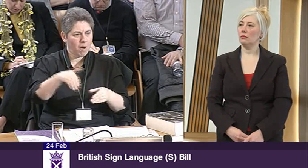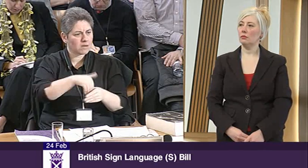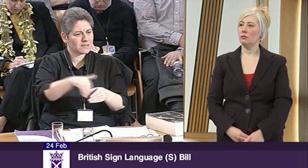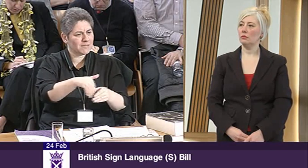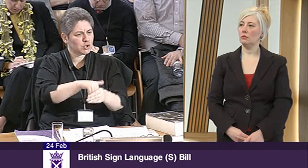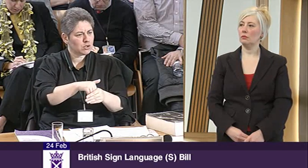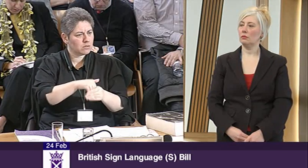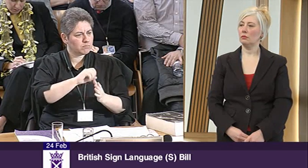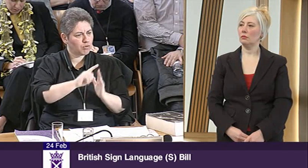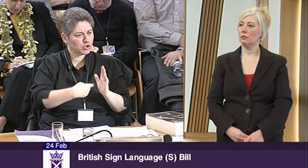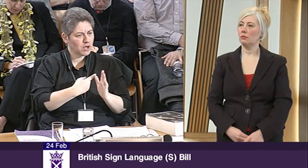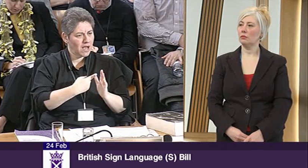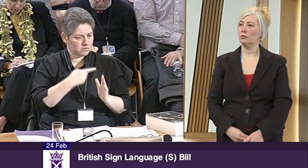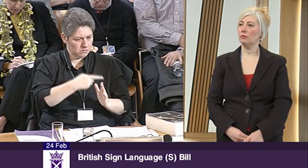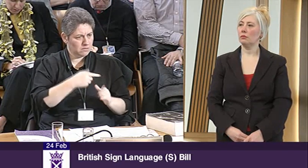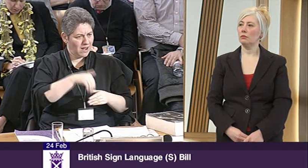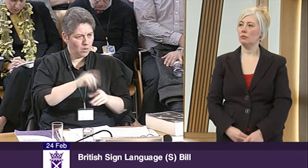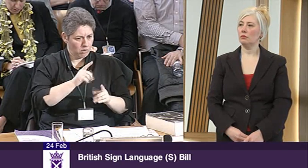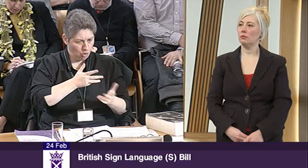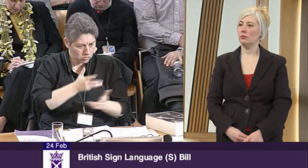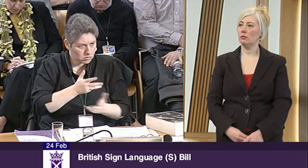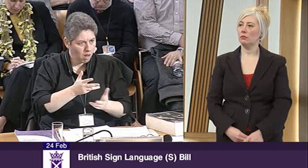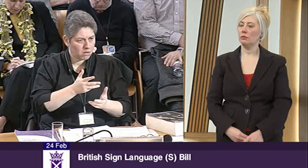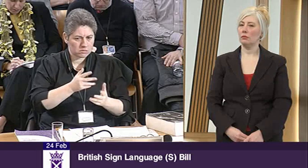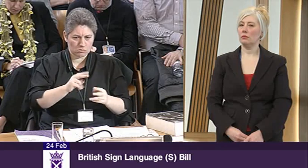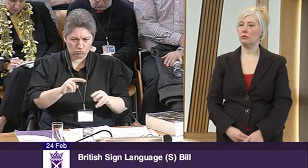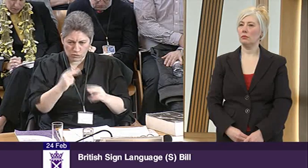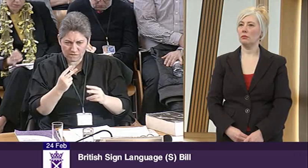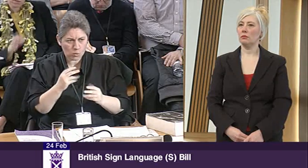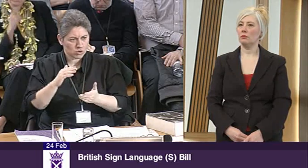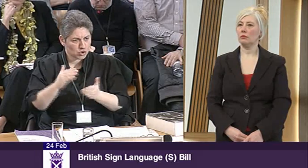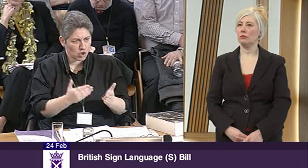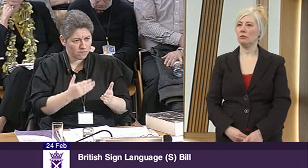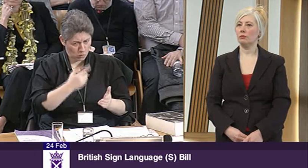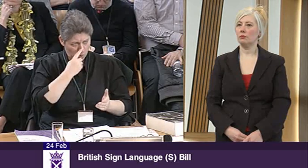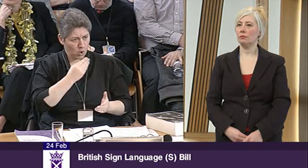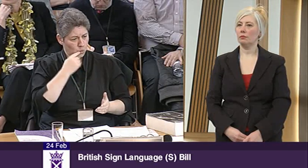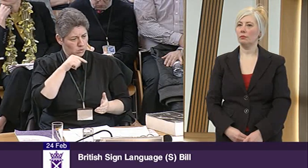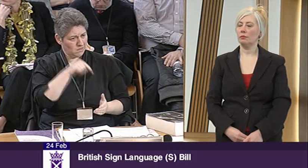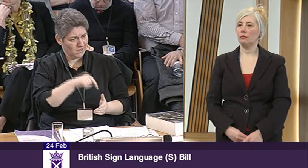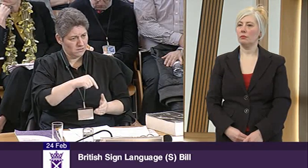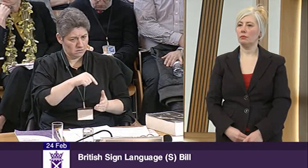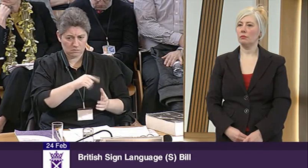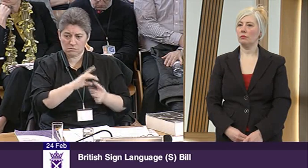The BDA is working on a participation project in which we consult people and review our